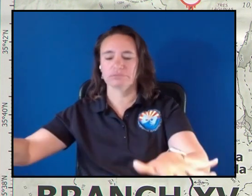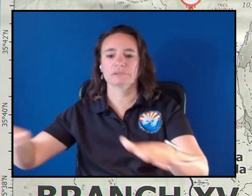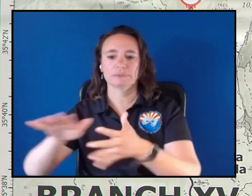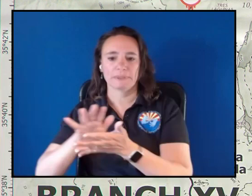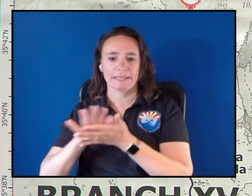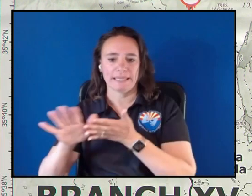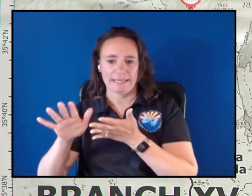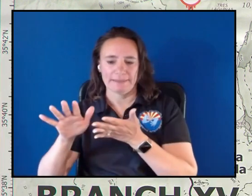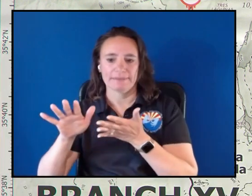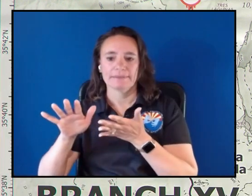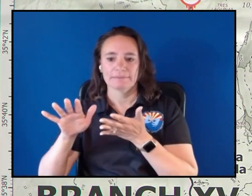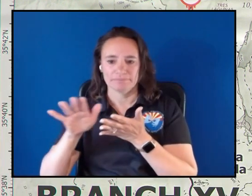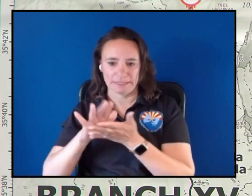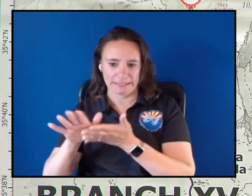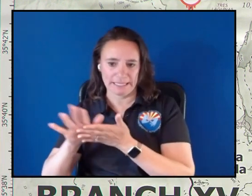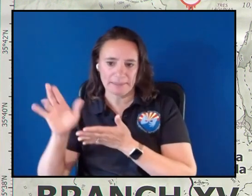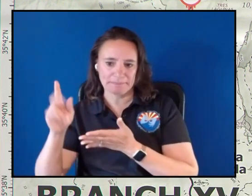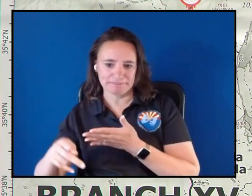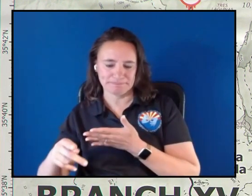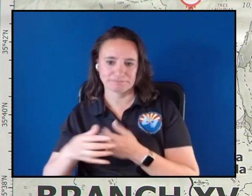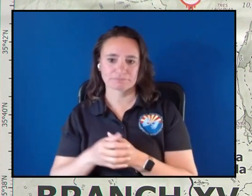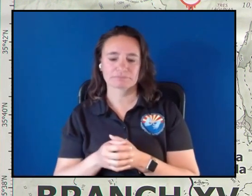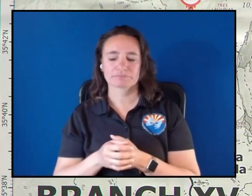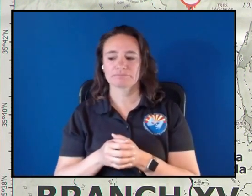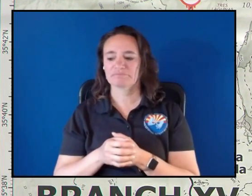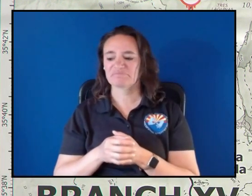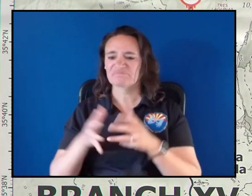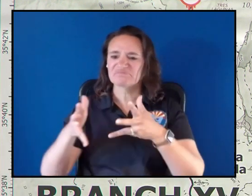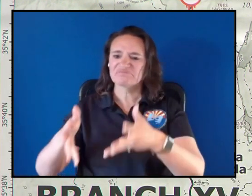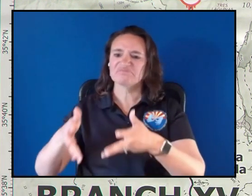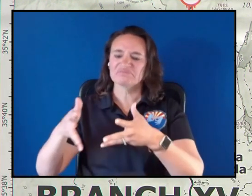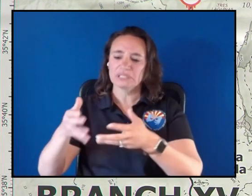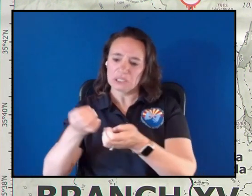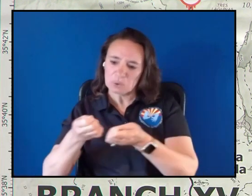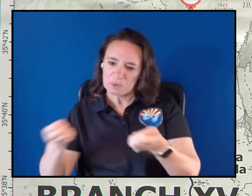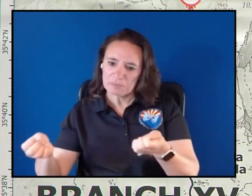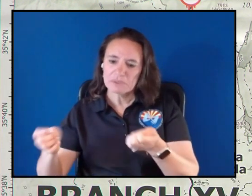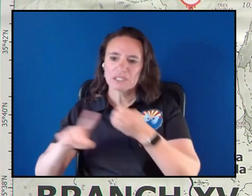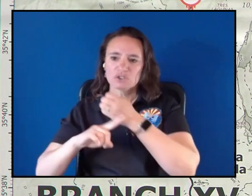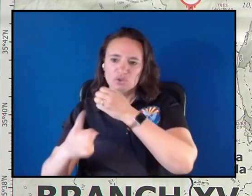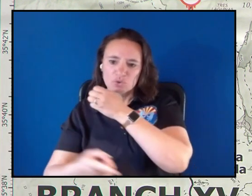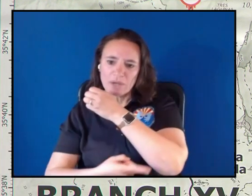Additionally, any excess equipment and other trash that may have occurred from the suppression actions that were in there is being